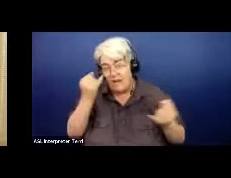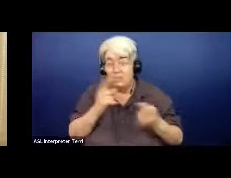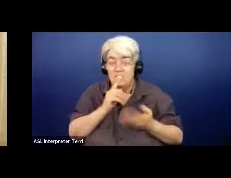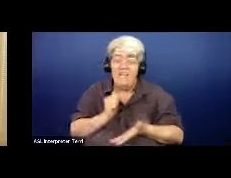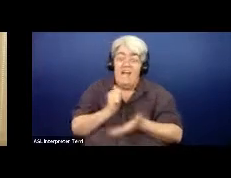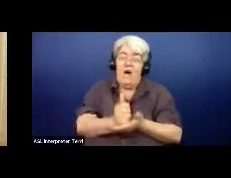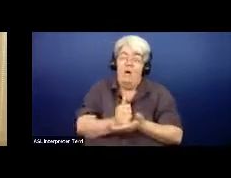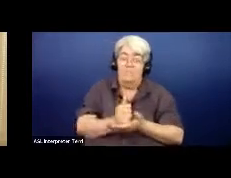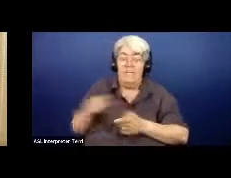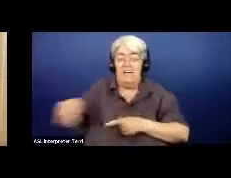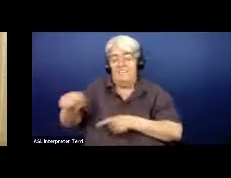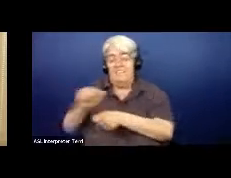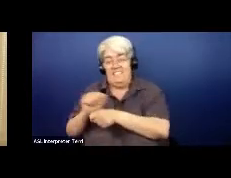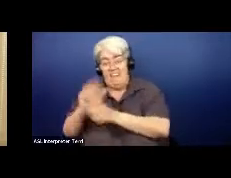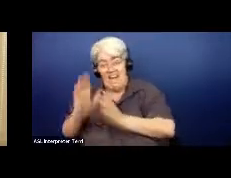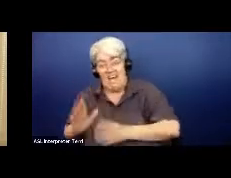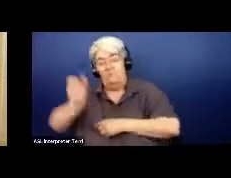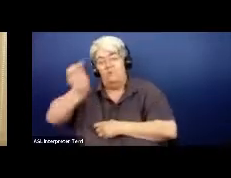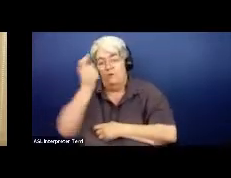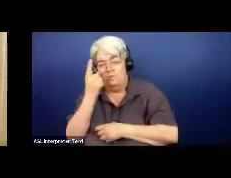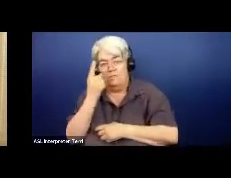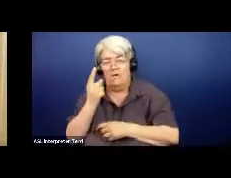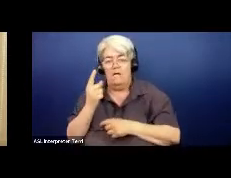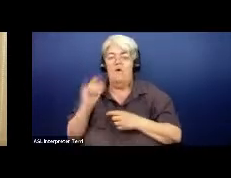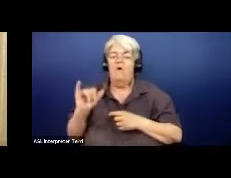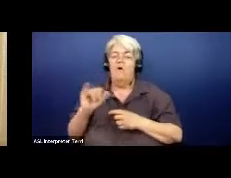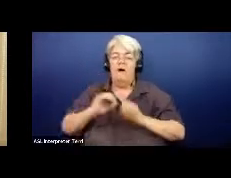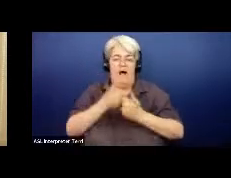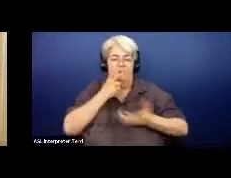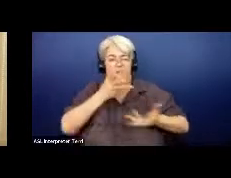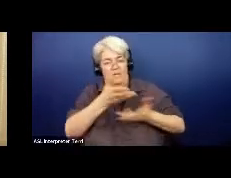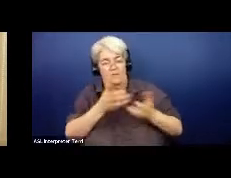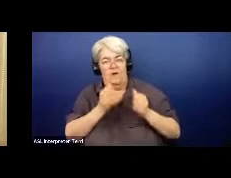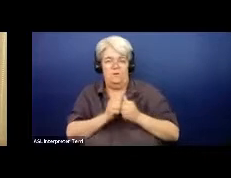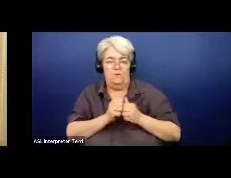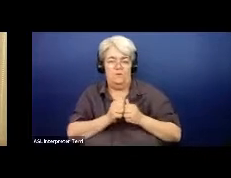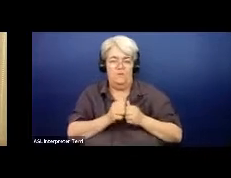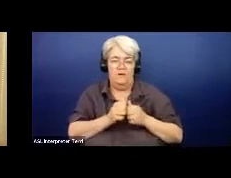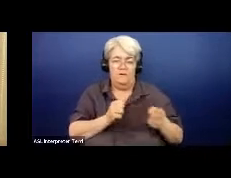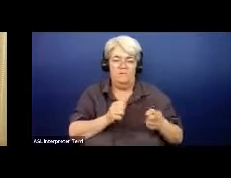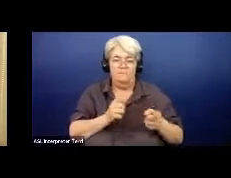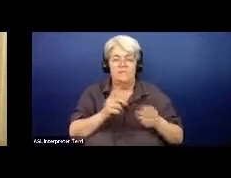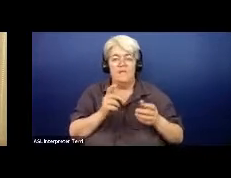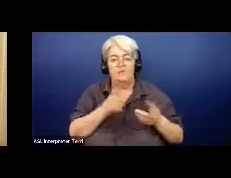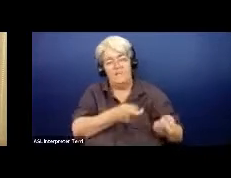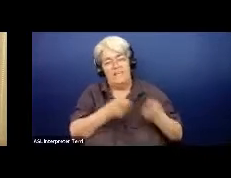staff really understand how to help interact with and get more follow through and successful